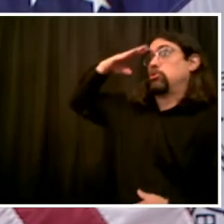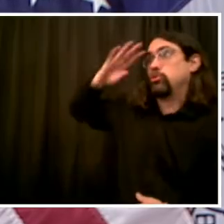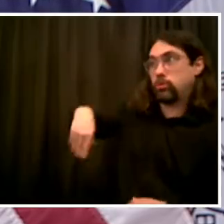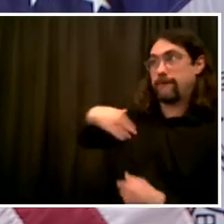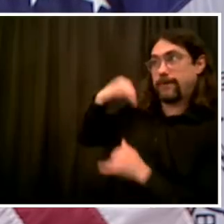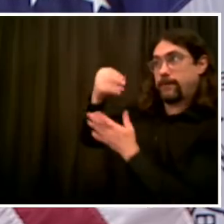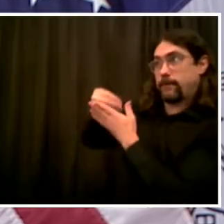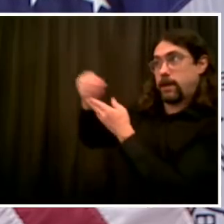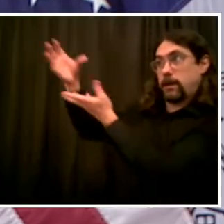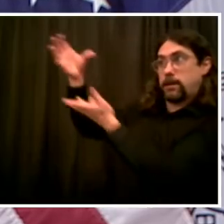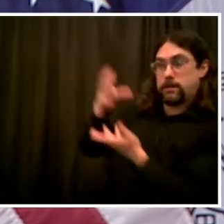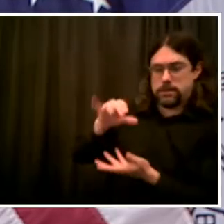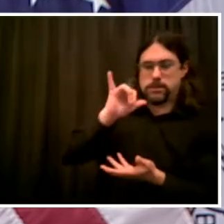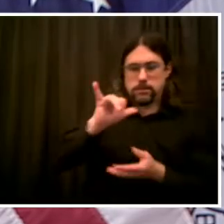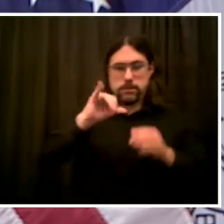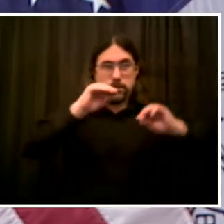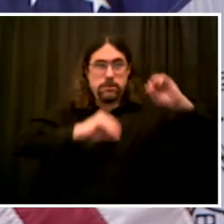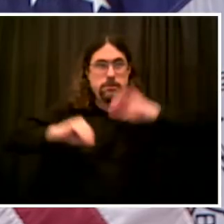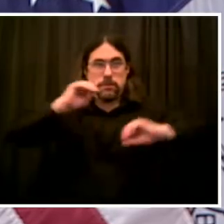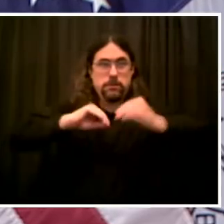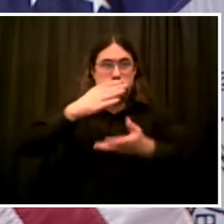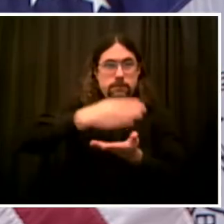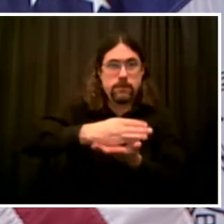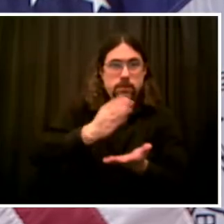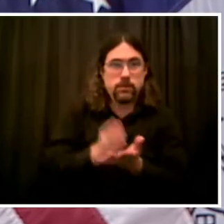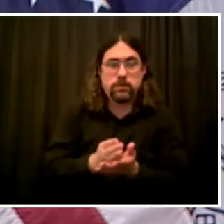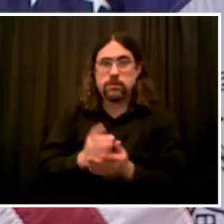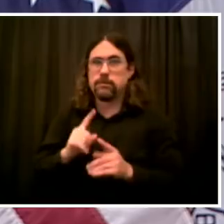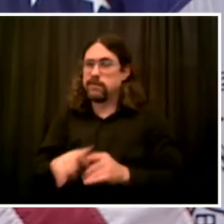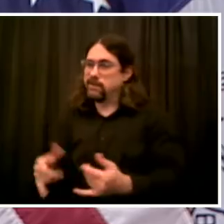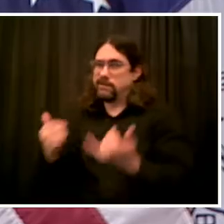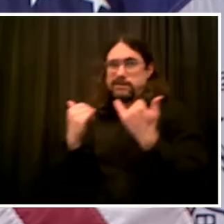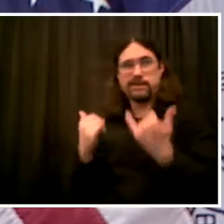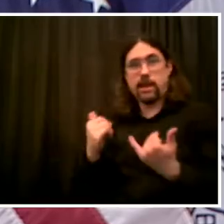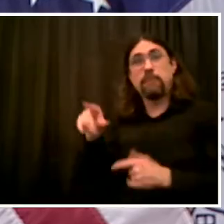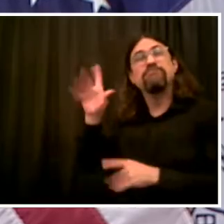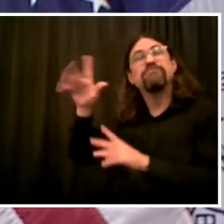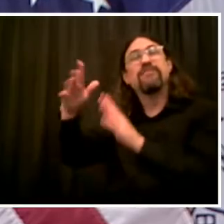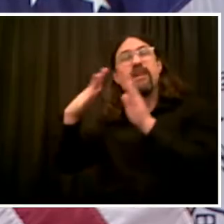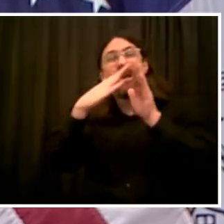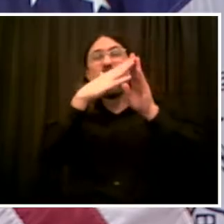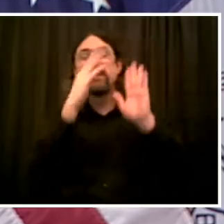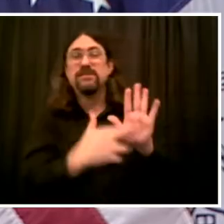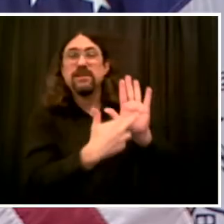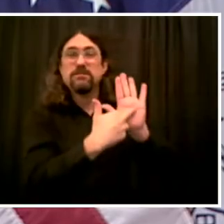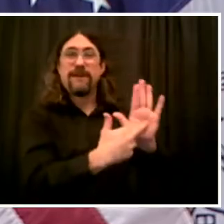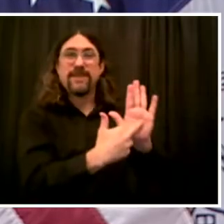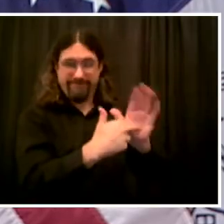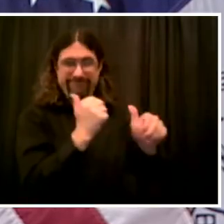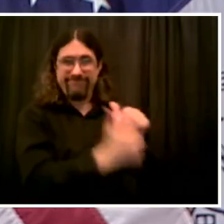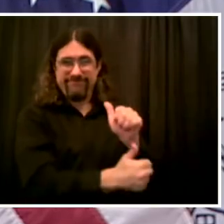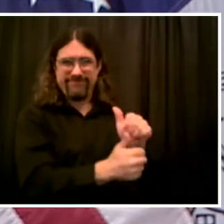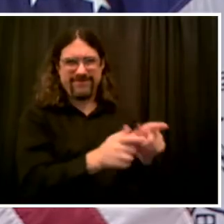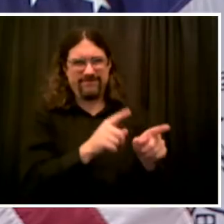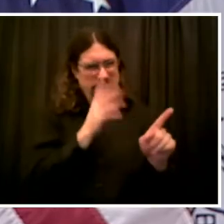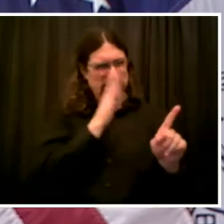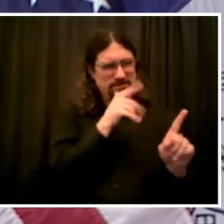PUT DOWN A MARKER FOR THE STIMULUS PACKAGE. T HESENATE'S GOI NGTO TAKE IT UP.